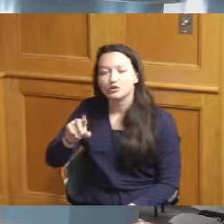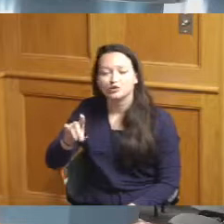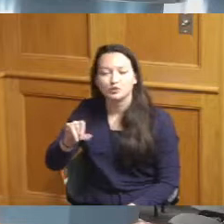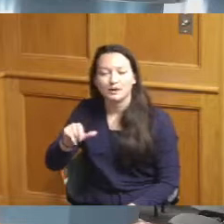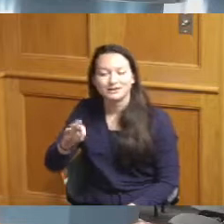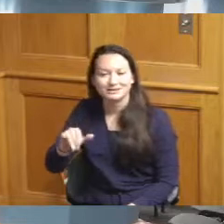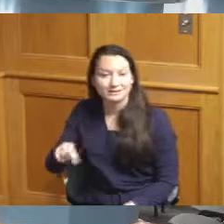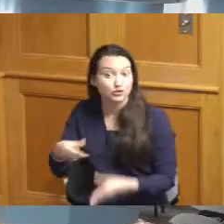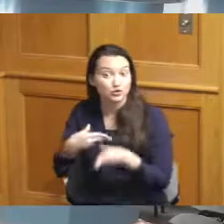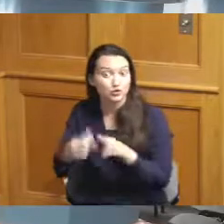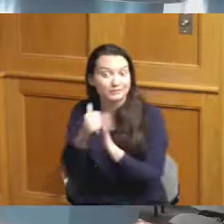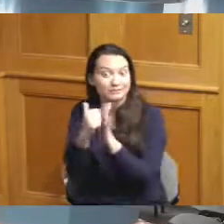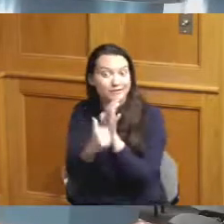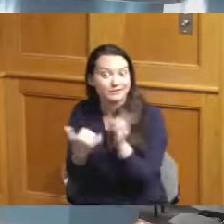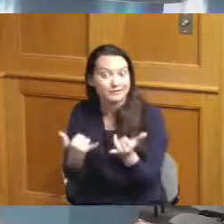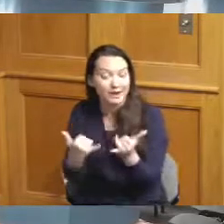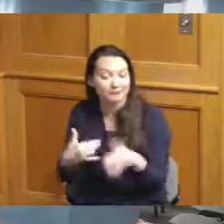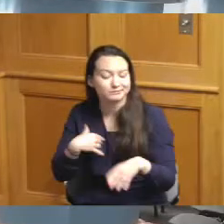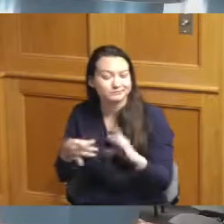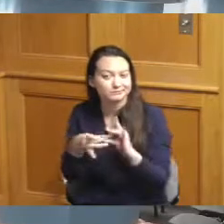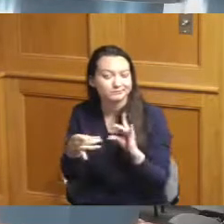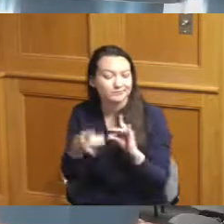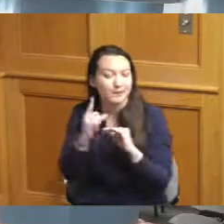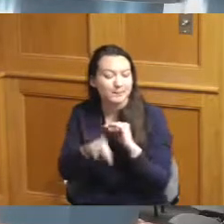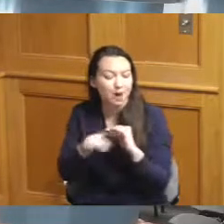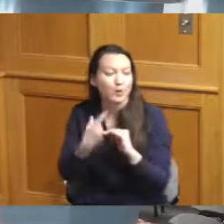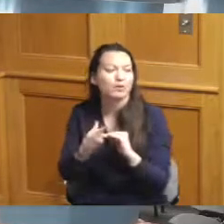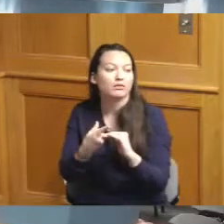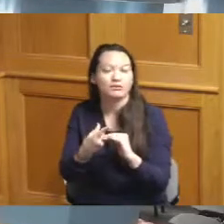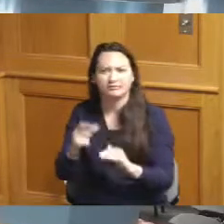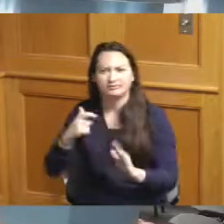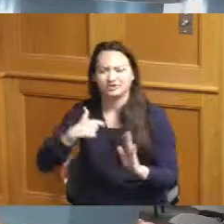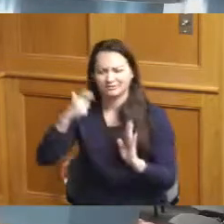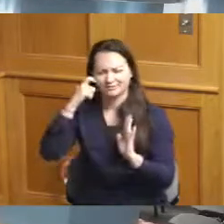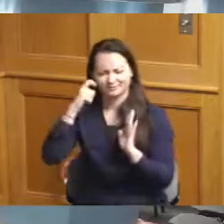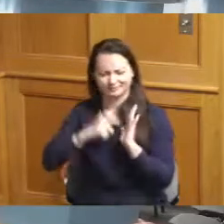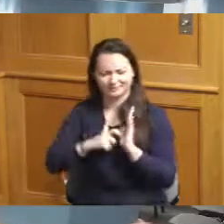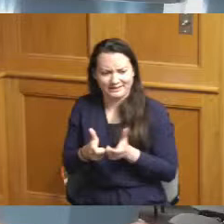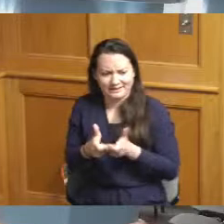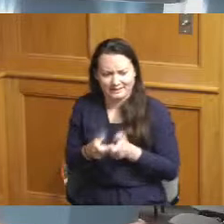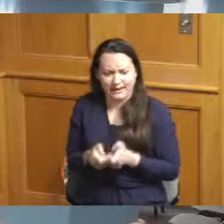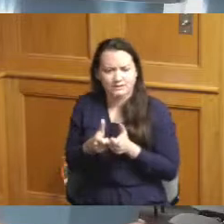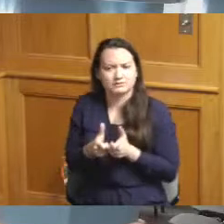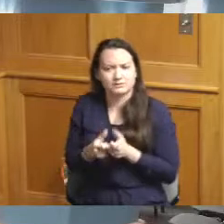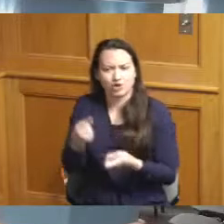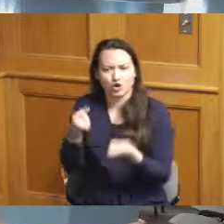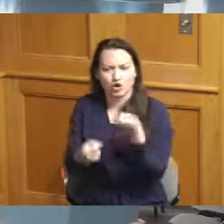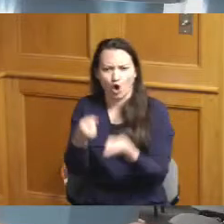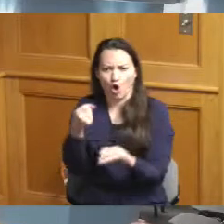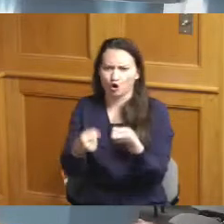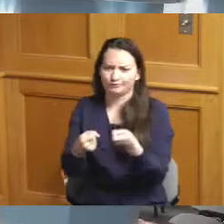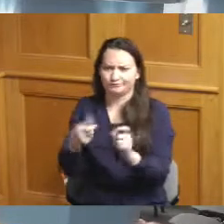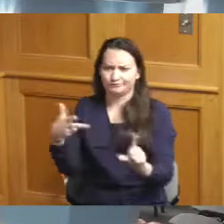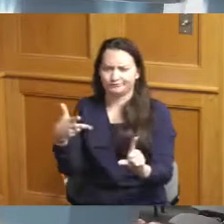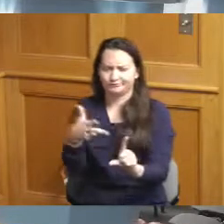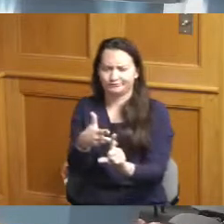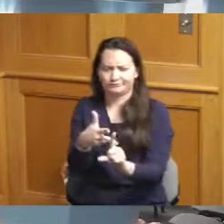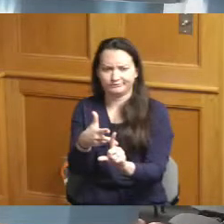have a short agenda today I did want to say a word I just saw a text that a car ran into Alabama Fish